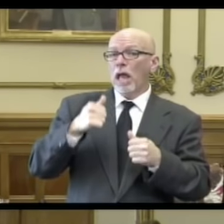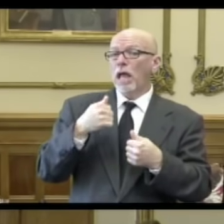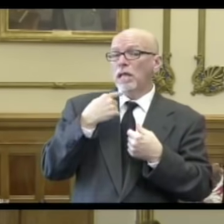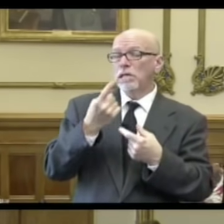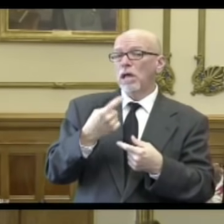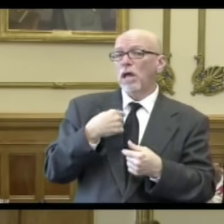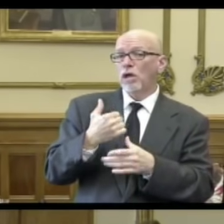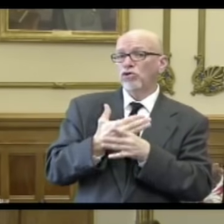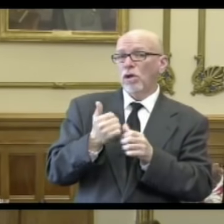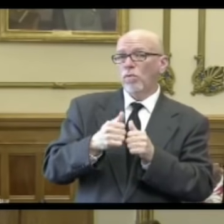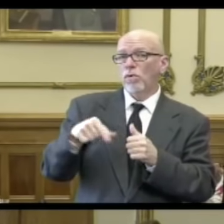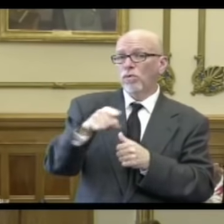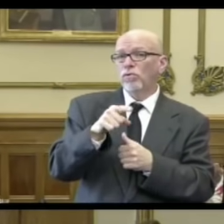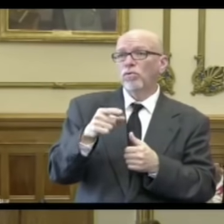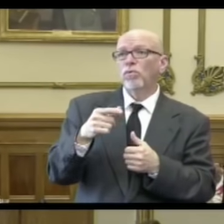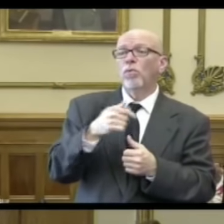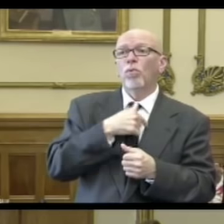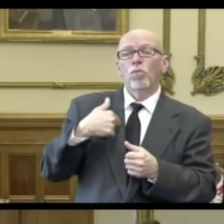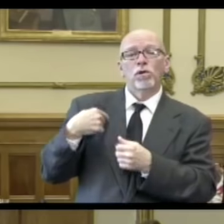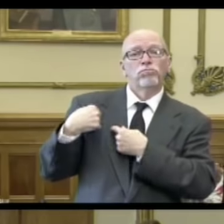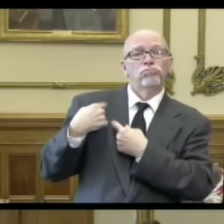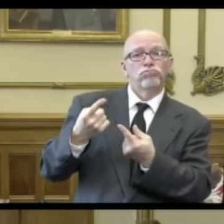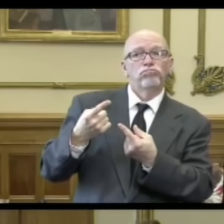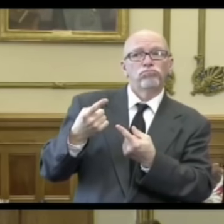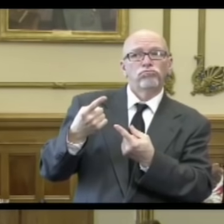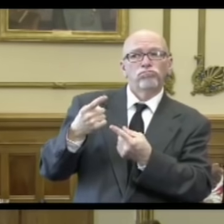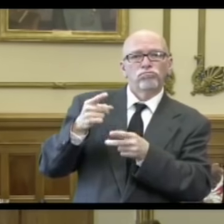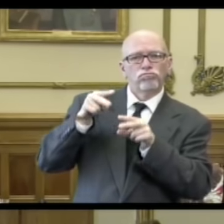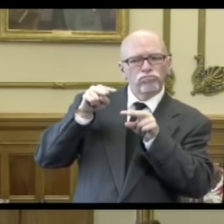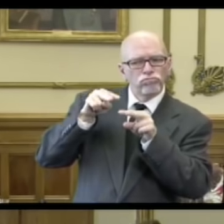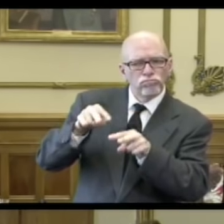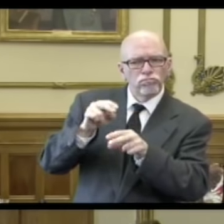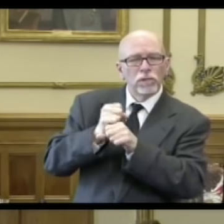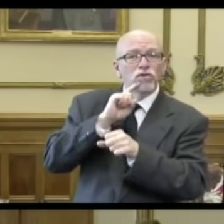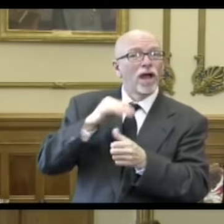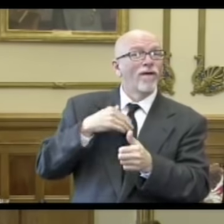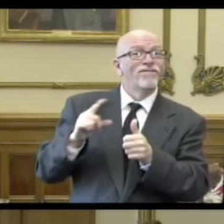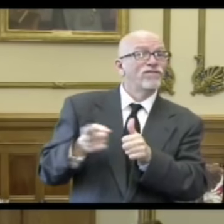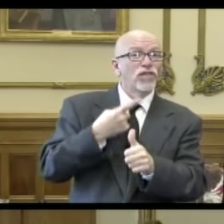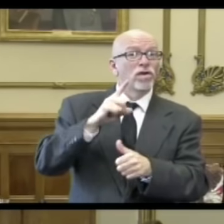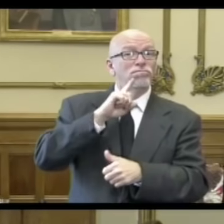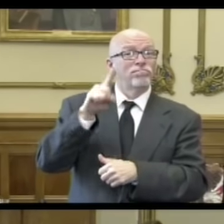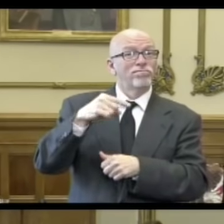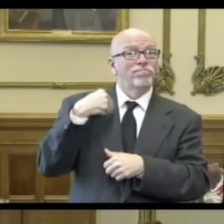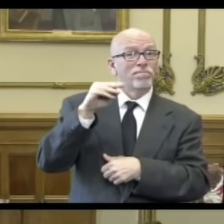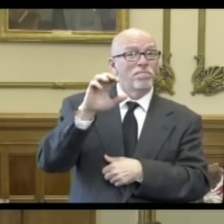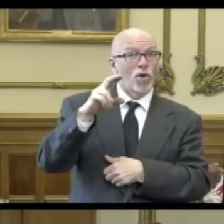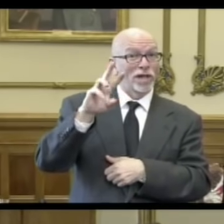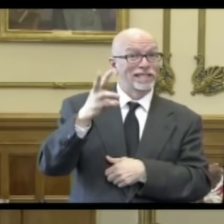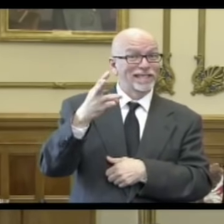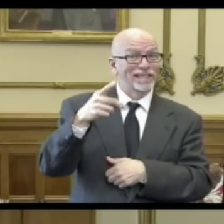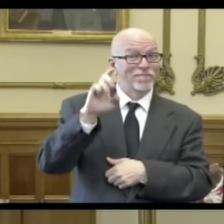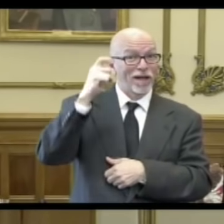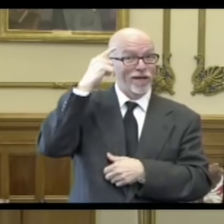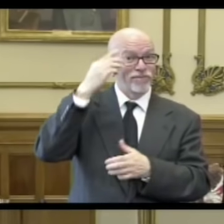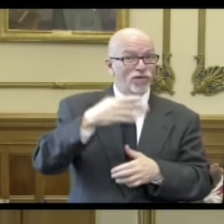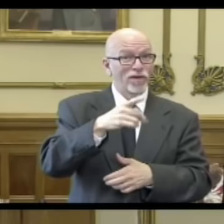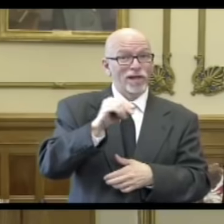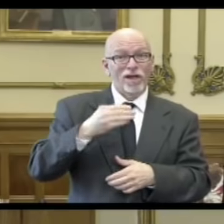WHICH ARE FOUNDATIONAL FOR OUR COUNTRY AND TO OUR WAY OF LIFE. WHAT I CAN TELL YOU WHAT I CAN SHARE WITH YOU IS THAT